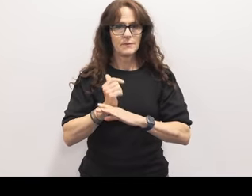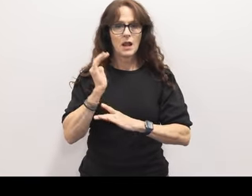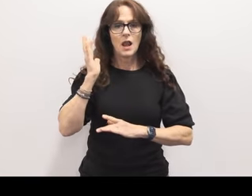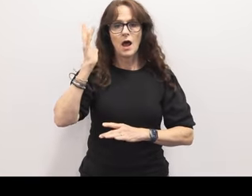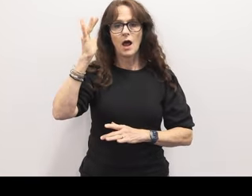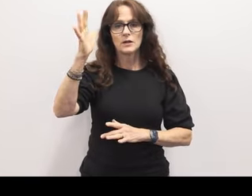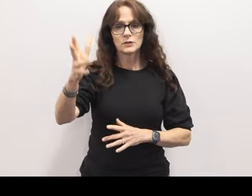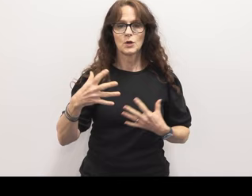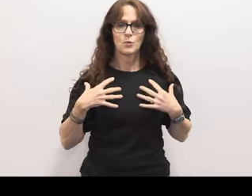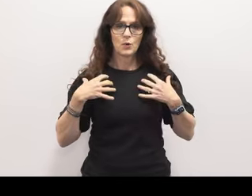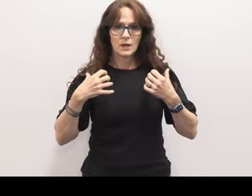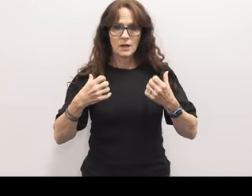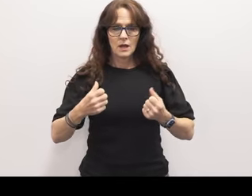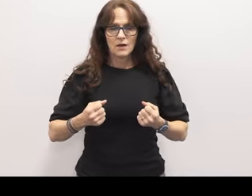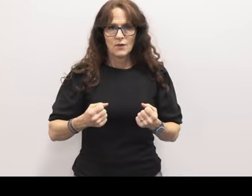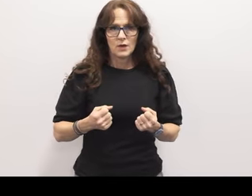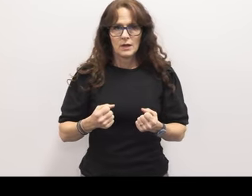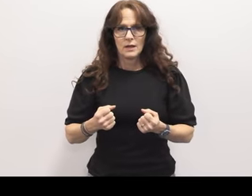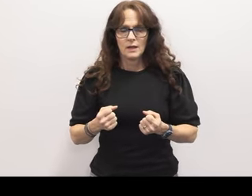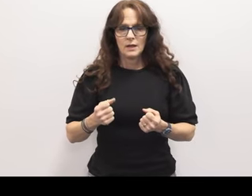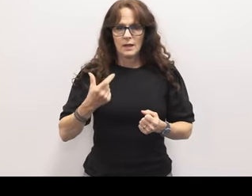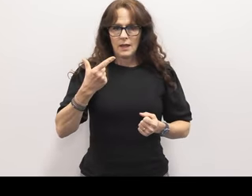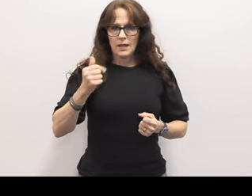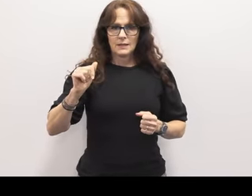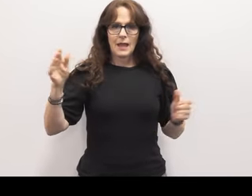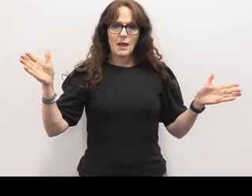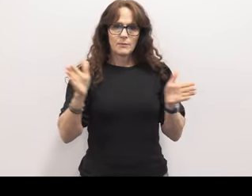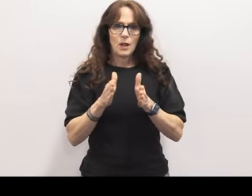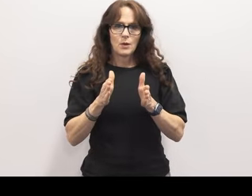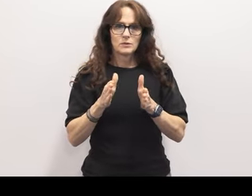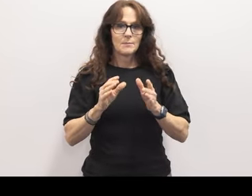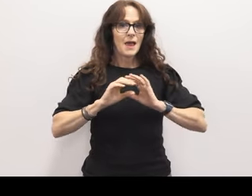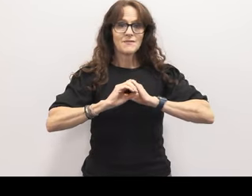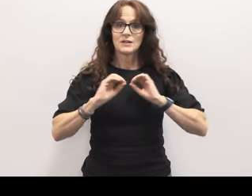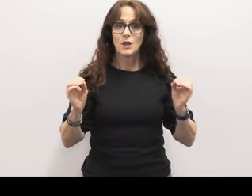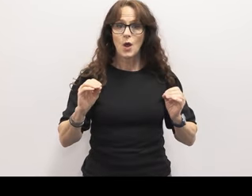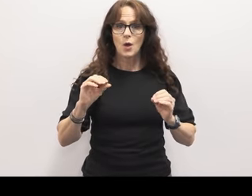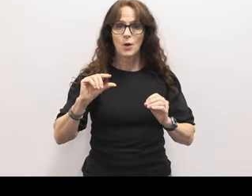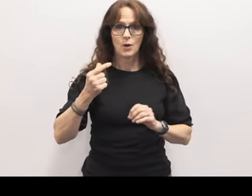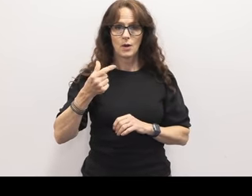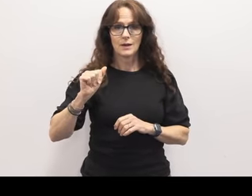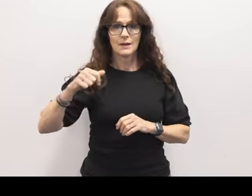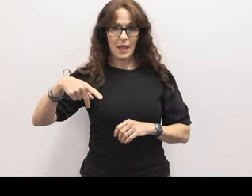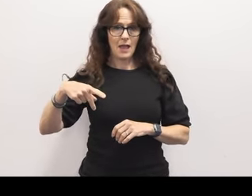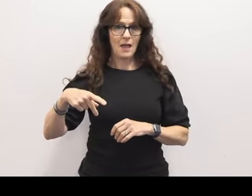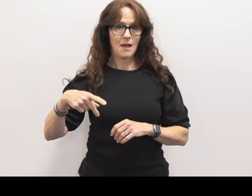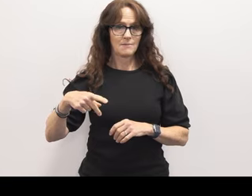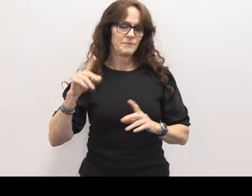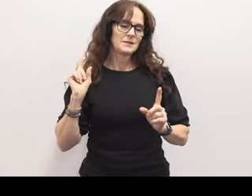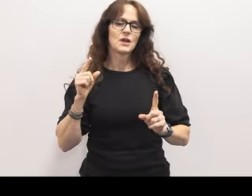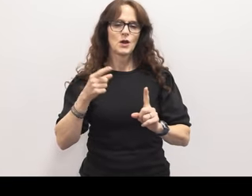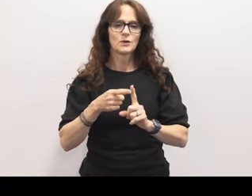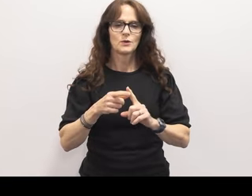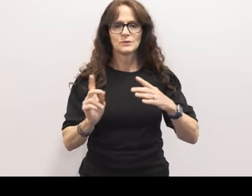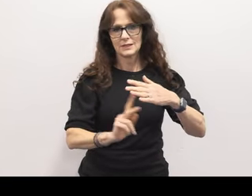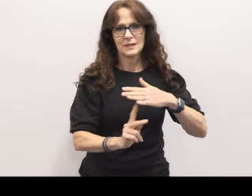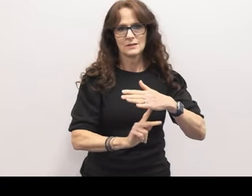long-term, not gap closure, but not having gaps to begin with. And that's really some of our goals. You can see the kindergarten data there